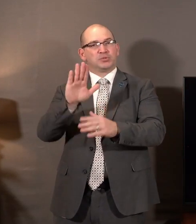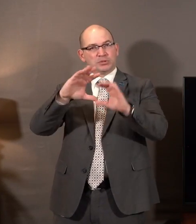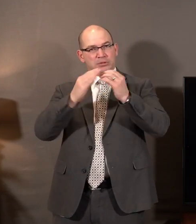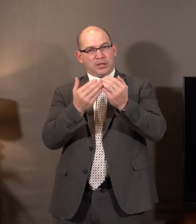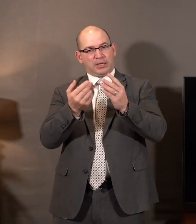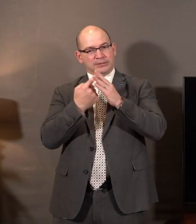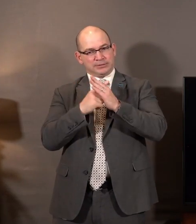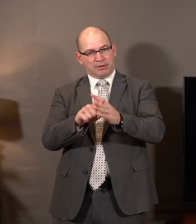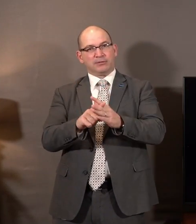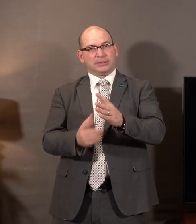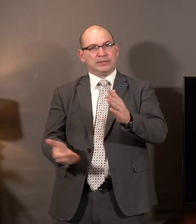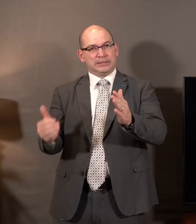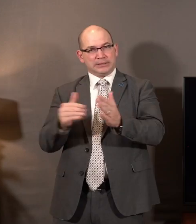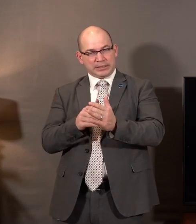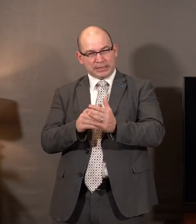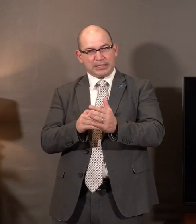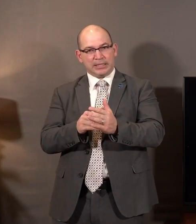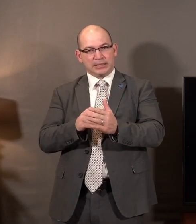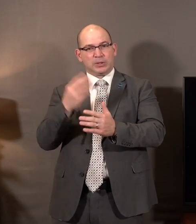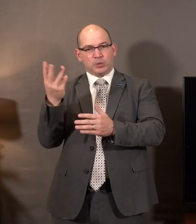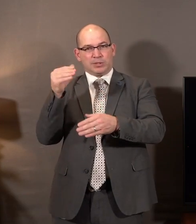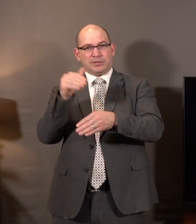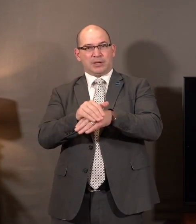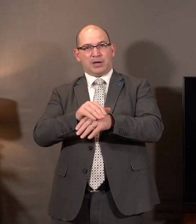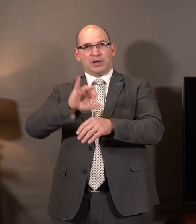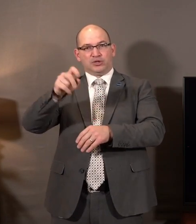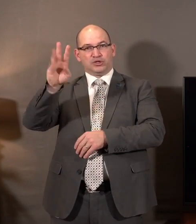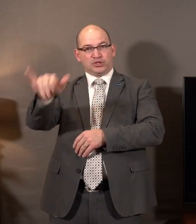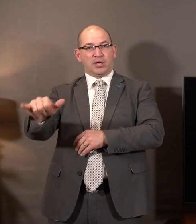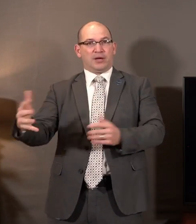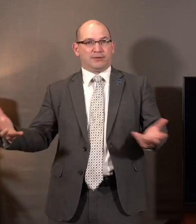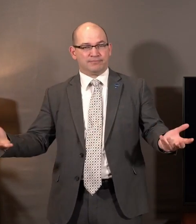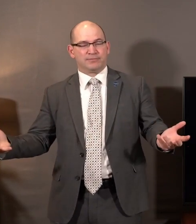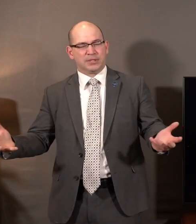Wednesday nights in July live lots of things happening look for a way to be